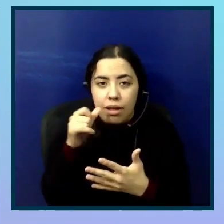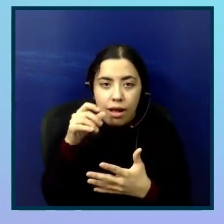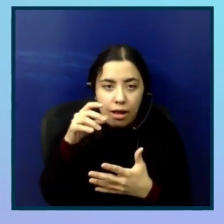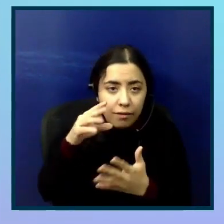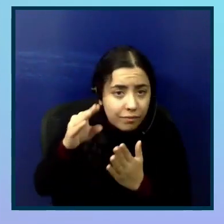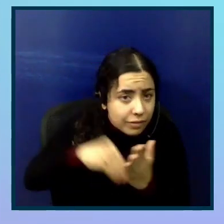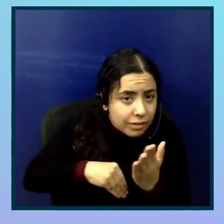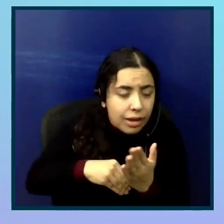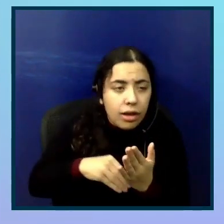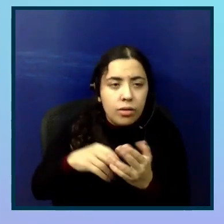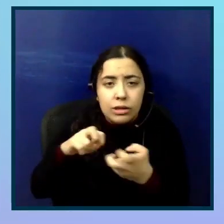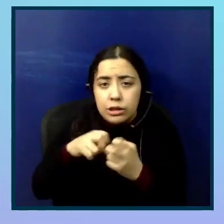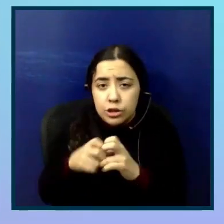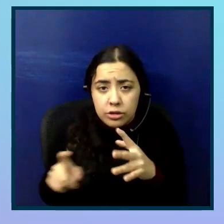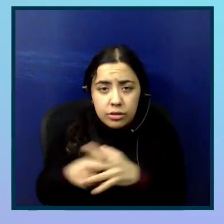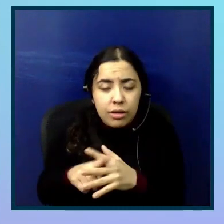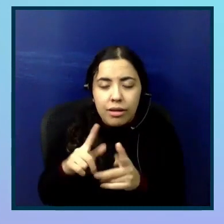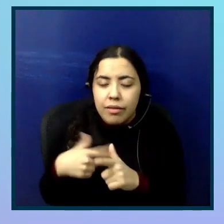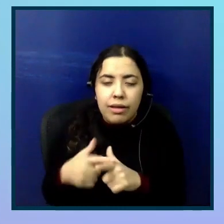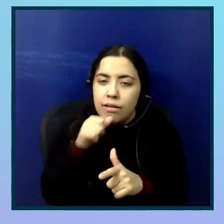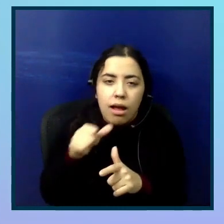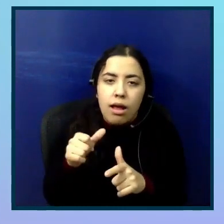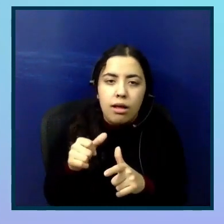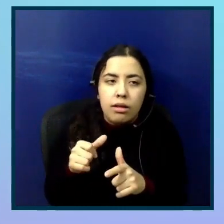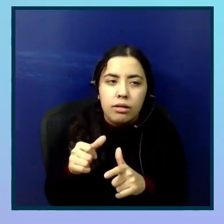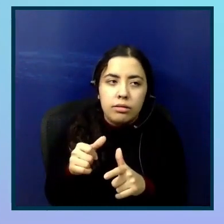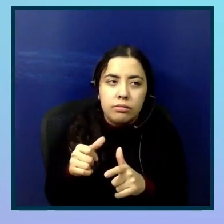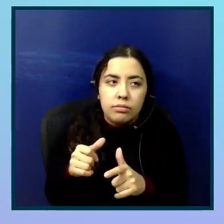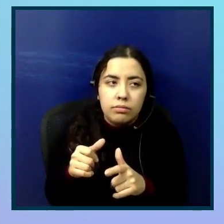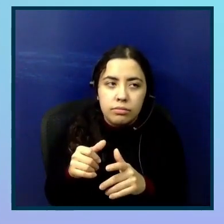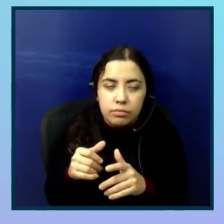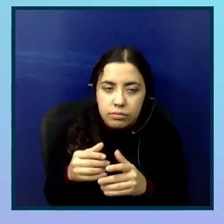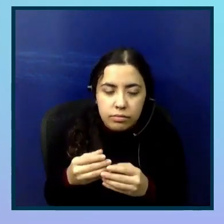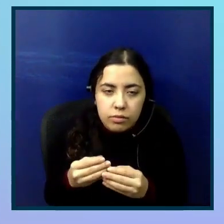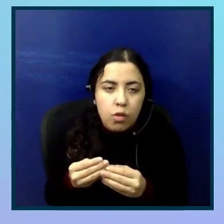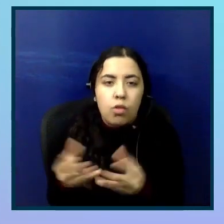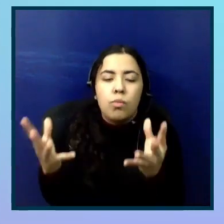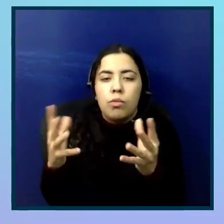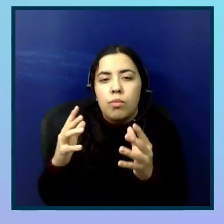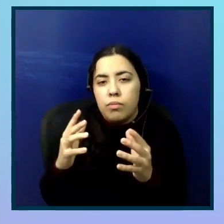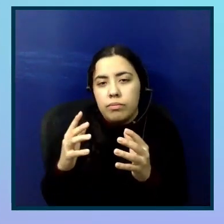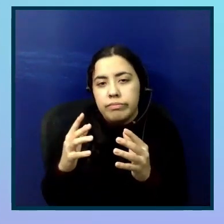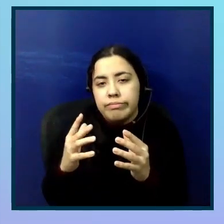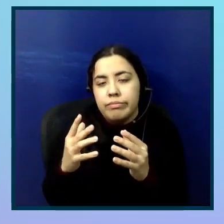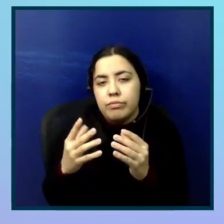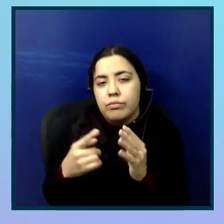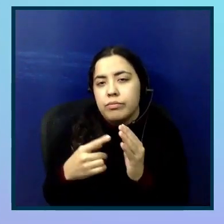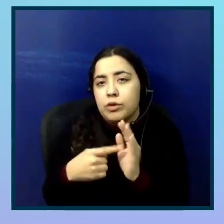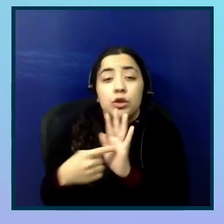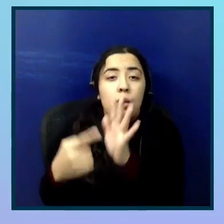the feature doesn't get the green light to launch. So we looked at those checkpoints where this needs to be applied. And that's again, where having leadership backing